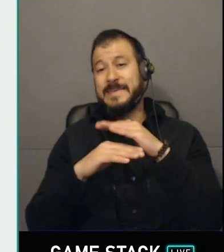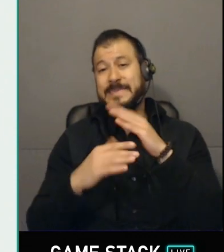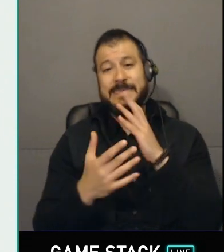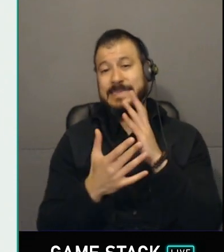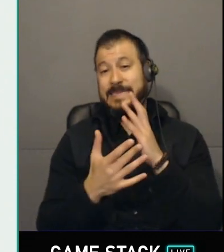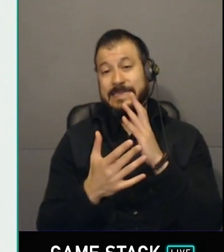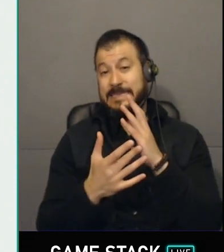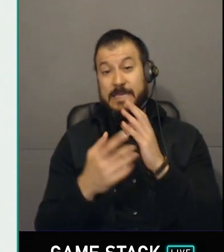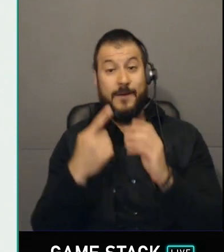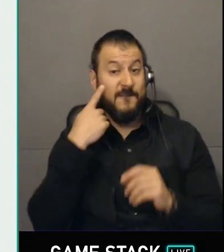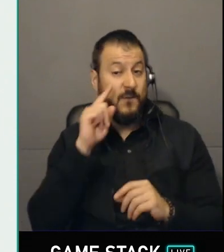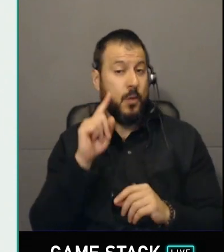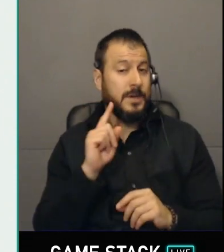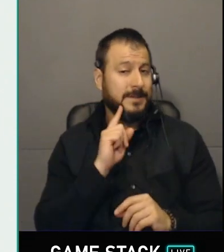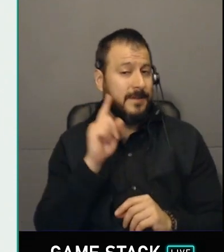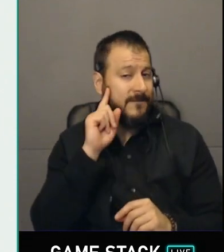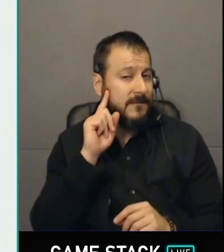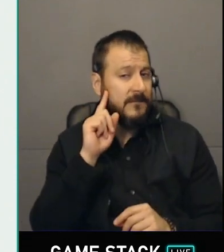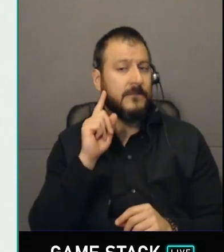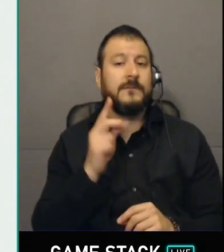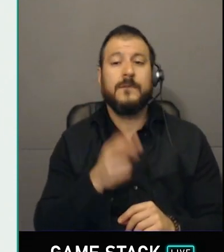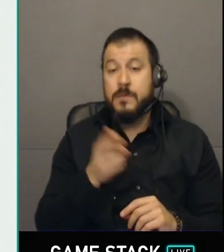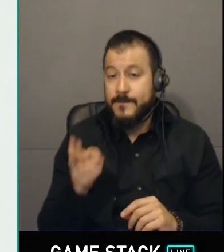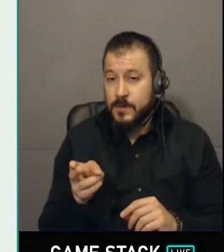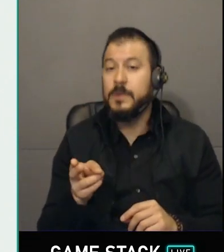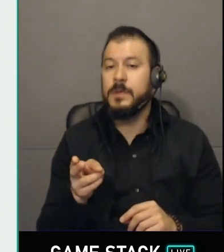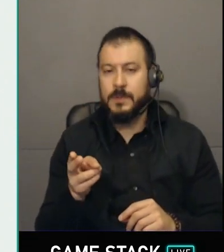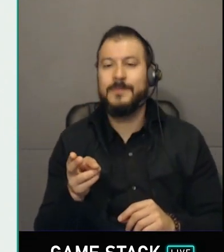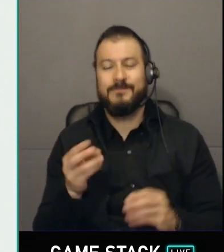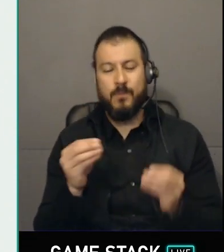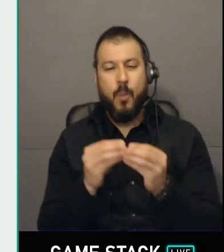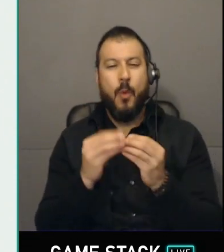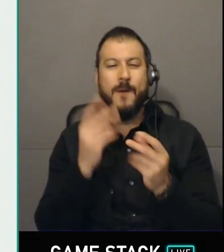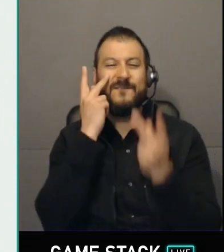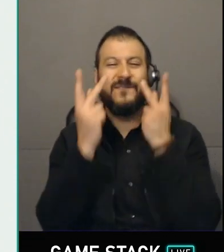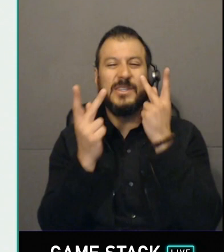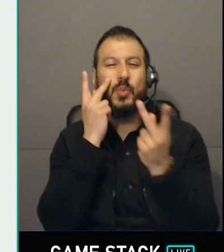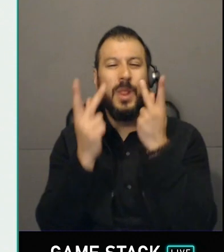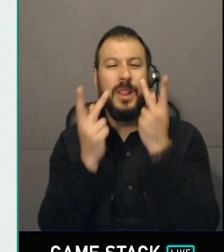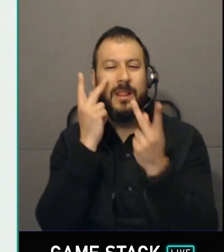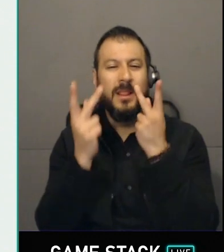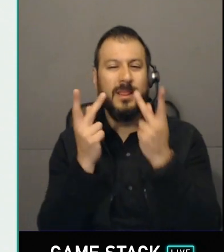hearing, as we talked about earlier, is visualizing the audio in the game.